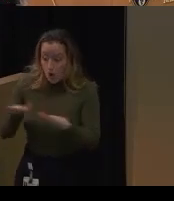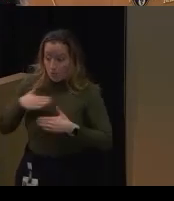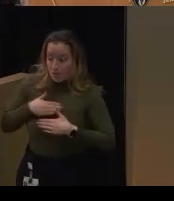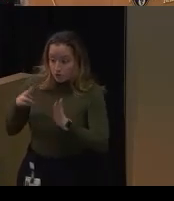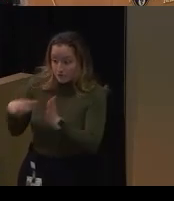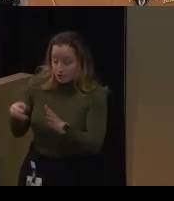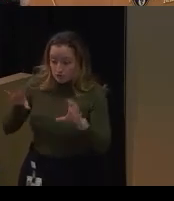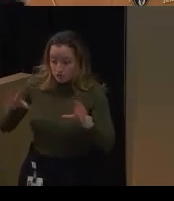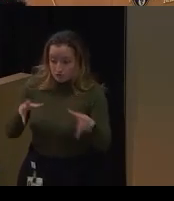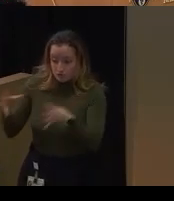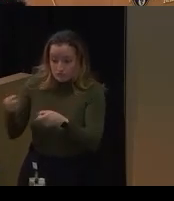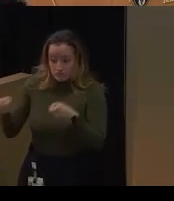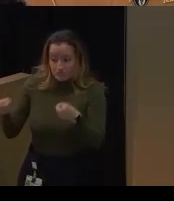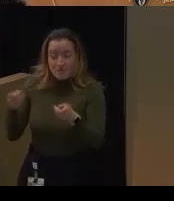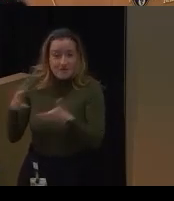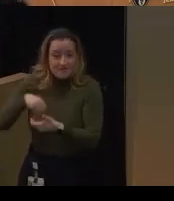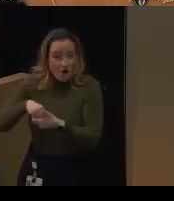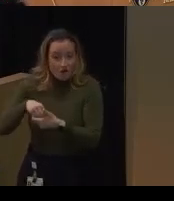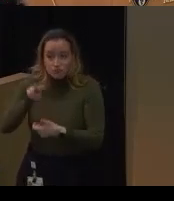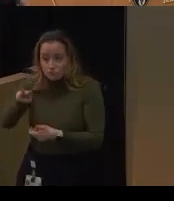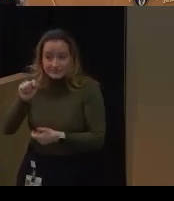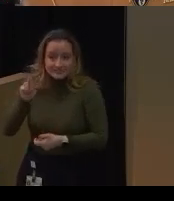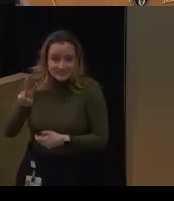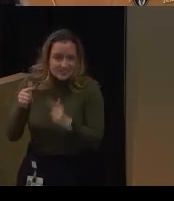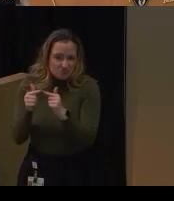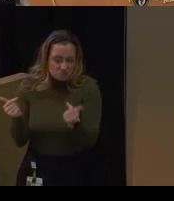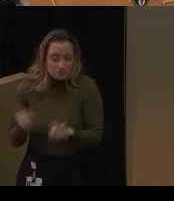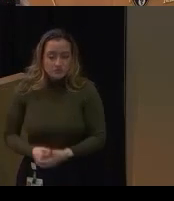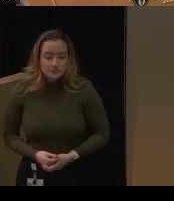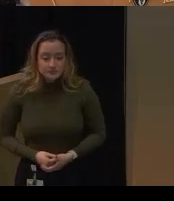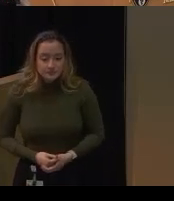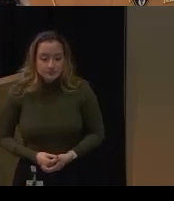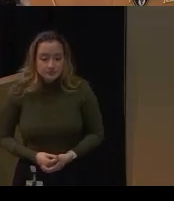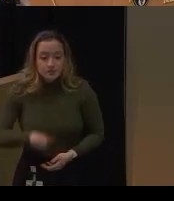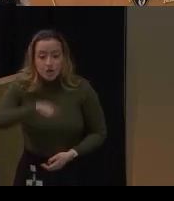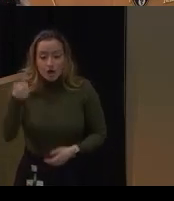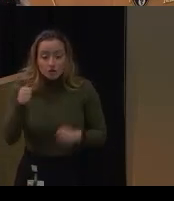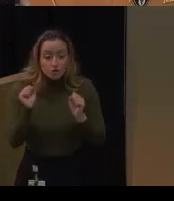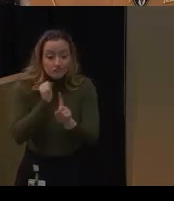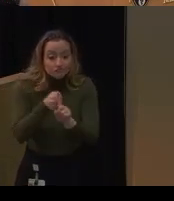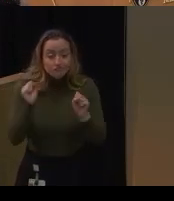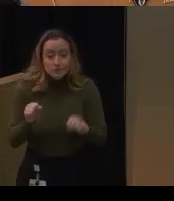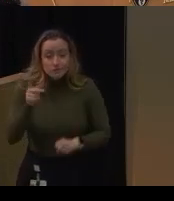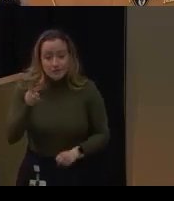were doing some of that um the effect might might also be a prime so it might just be that if you